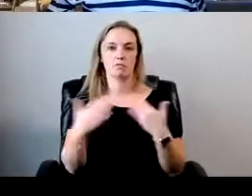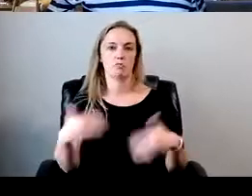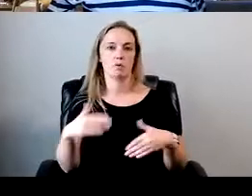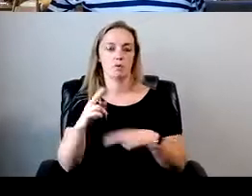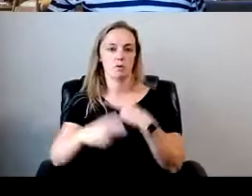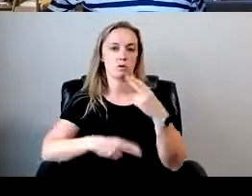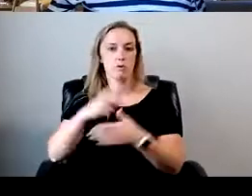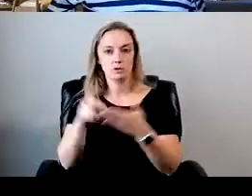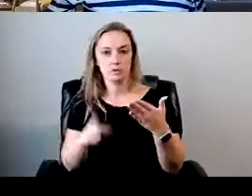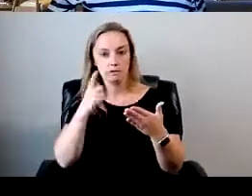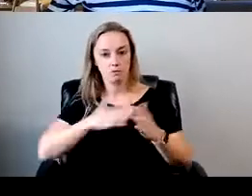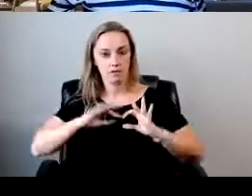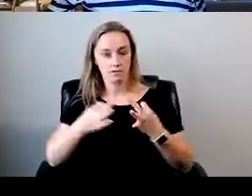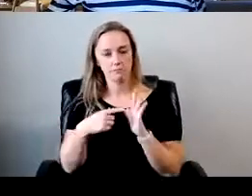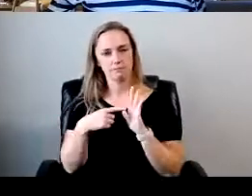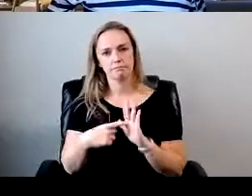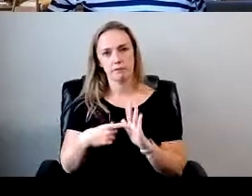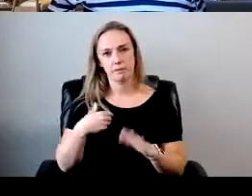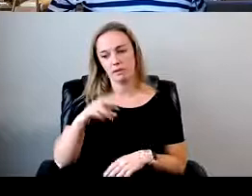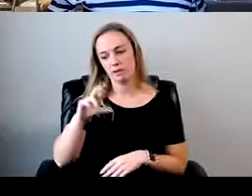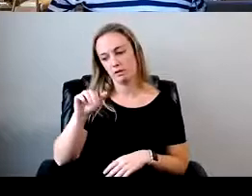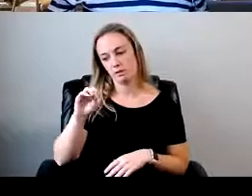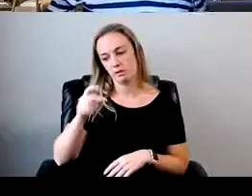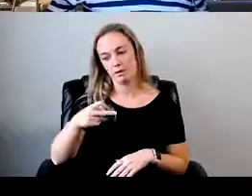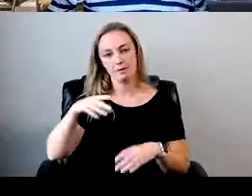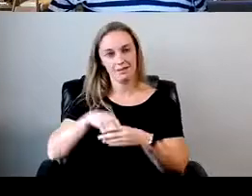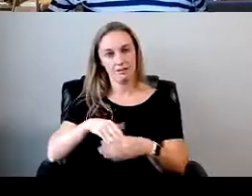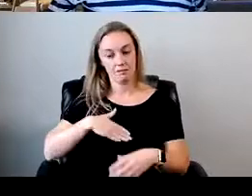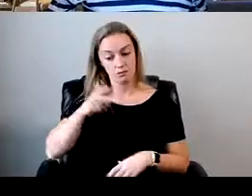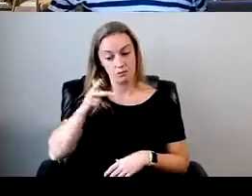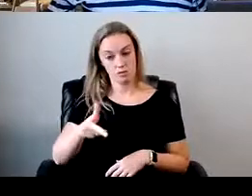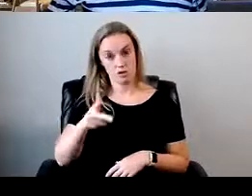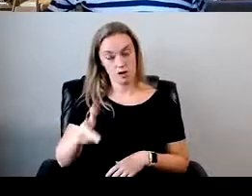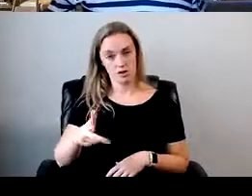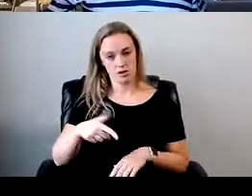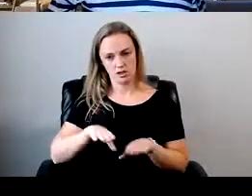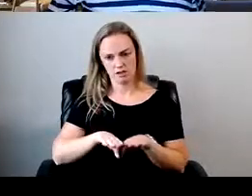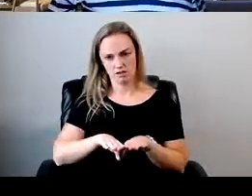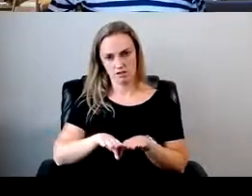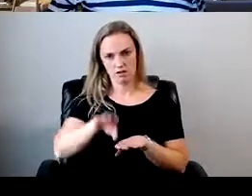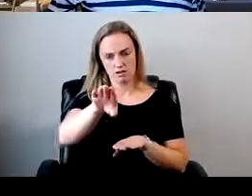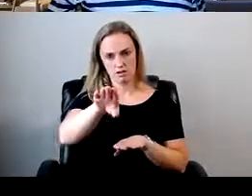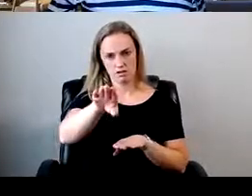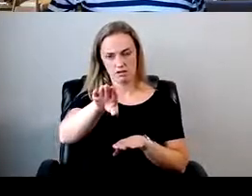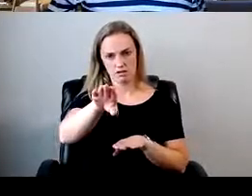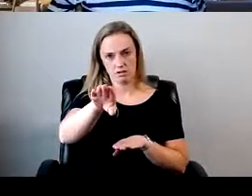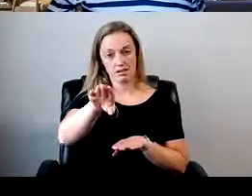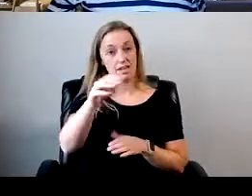For instance, we have a ramp in our garage that is a long, in-store foot ramp that everyone uses all the time